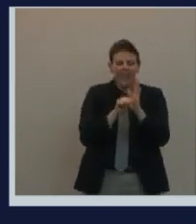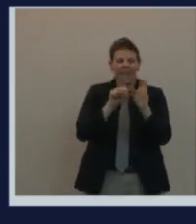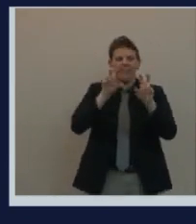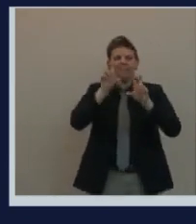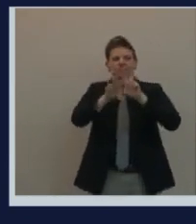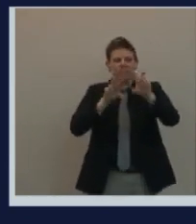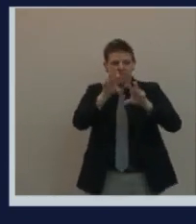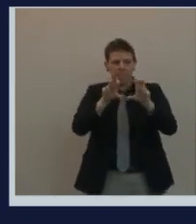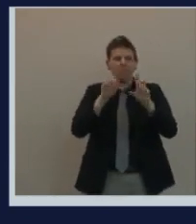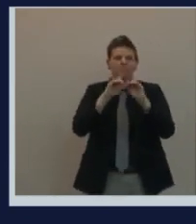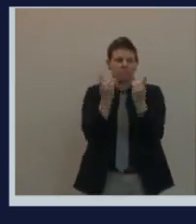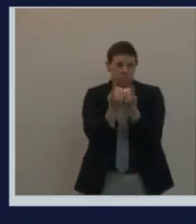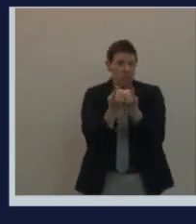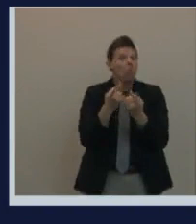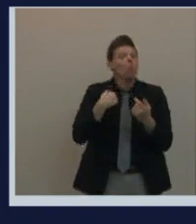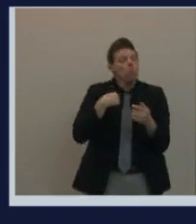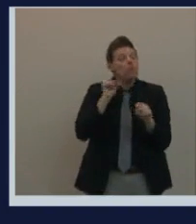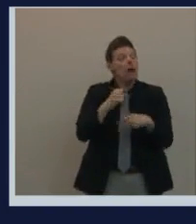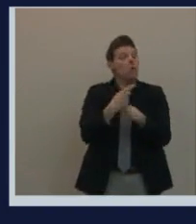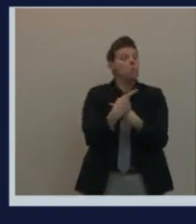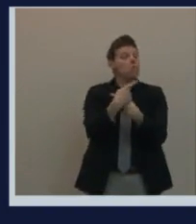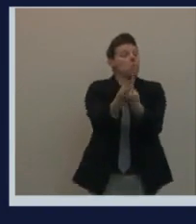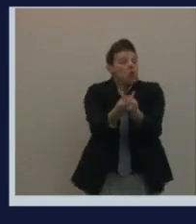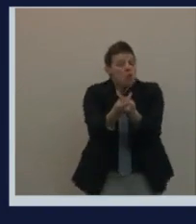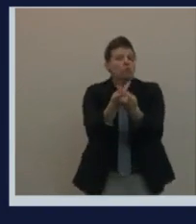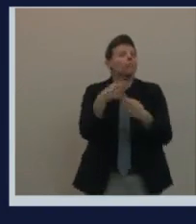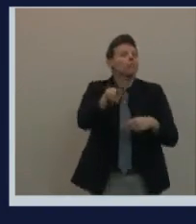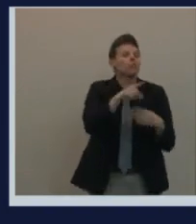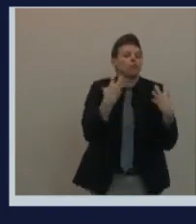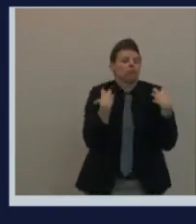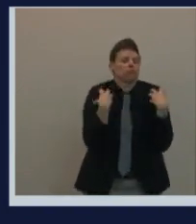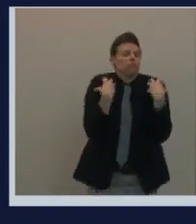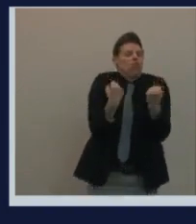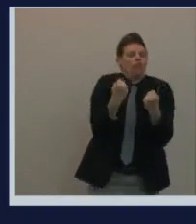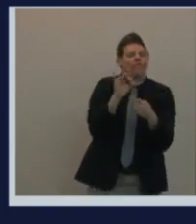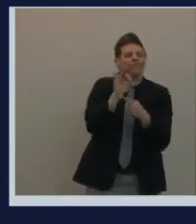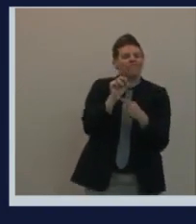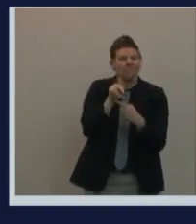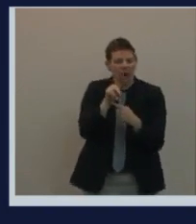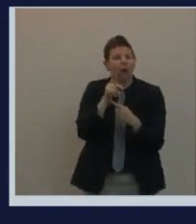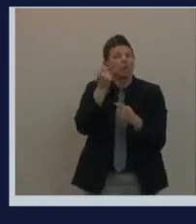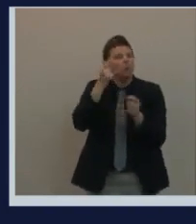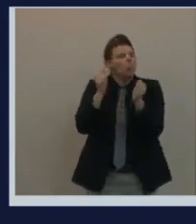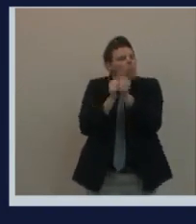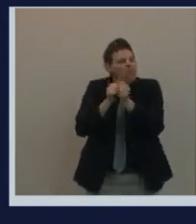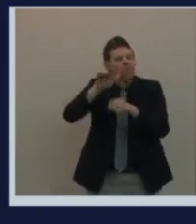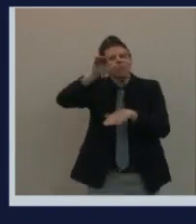THIS WEEK, WE’VE LAUNCHED SOMETHING CALLED THE STATE INVESTMENT COUNSEL.